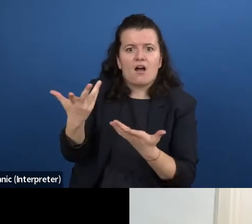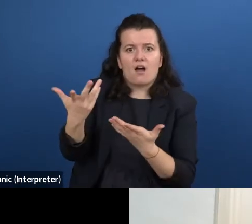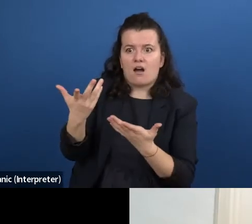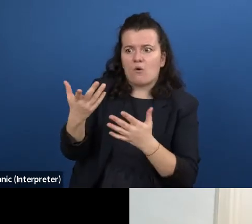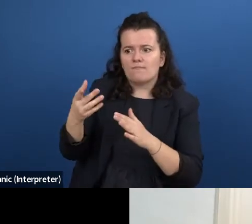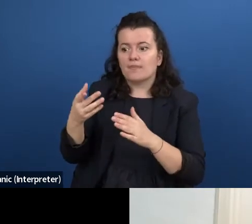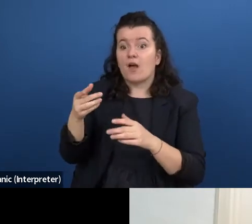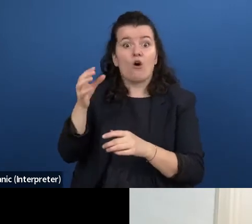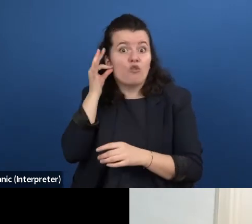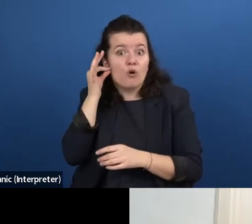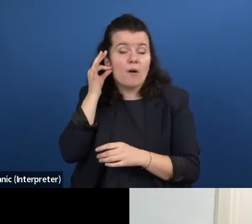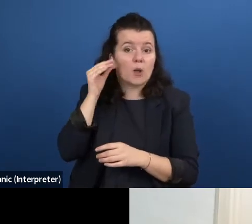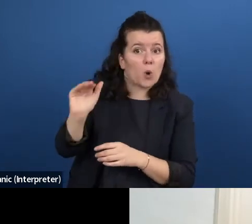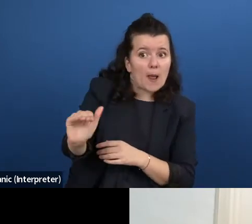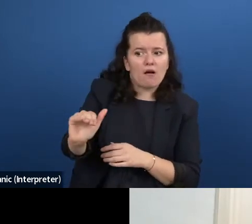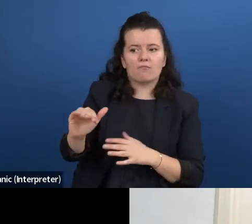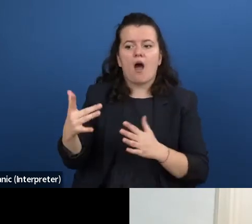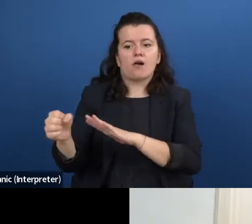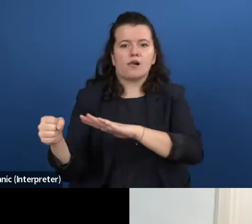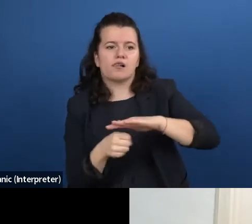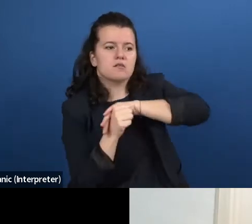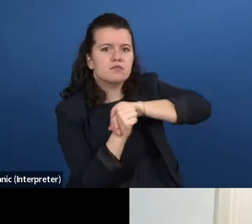and something that was also raised by the UN Committee.